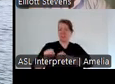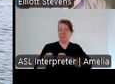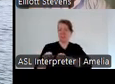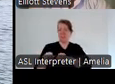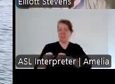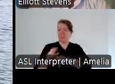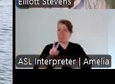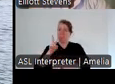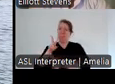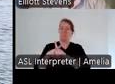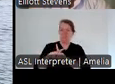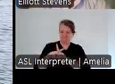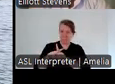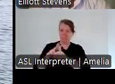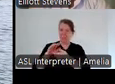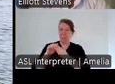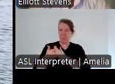The students in CHID are making websites